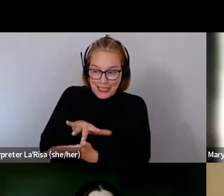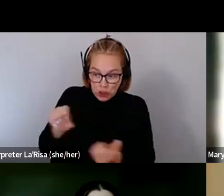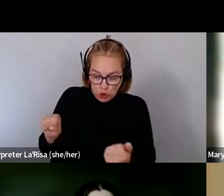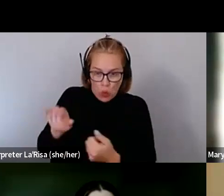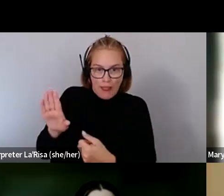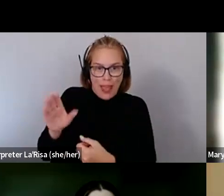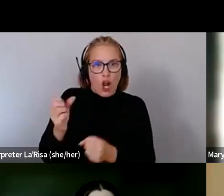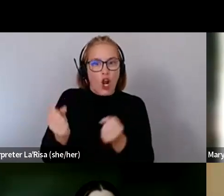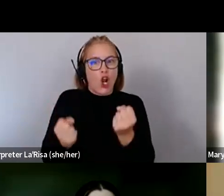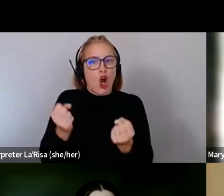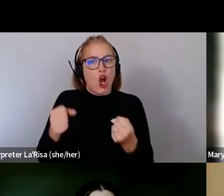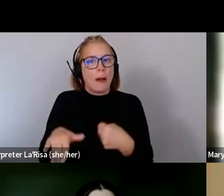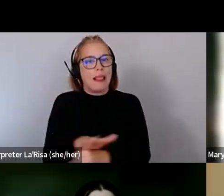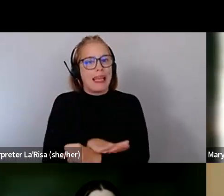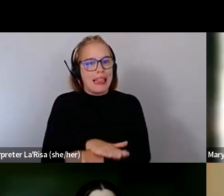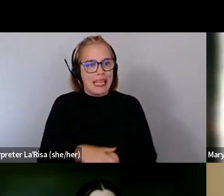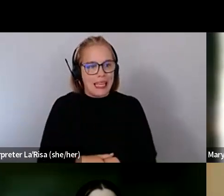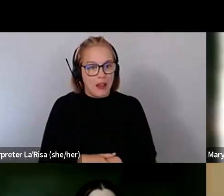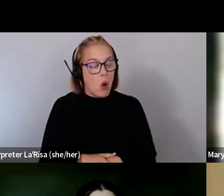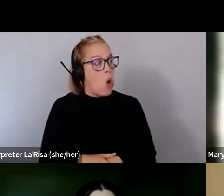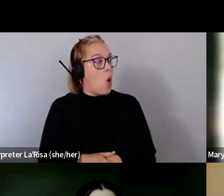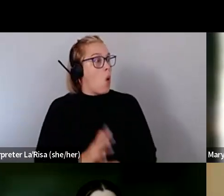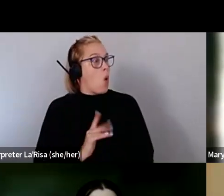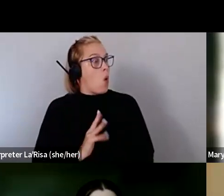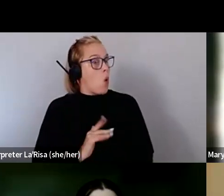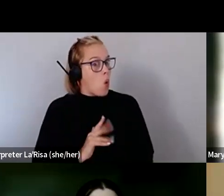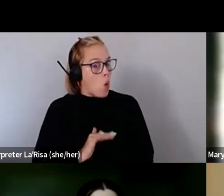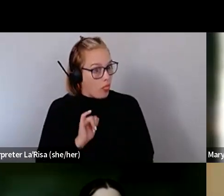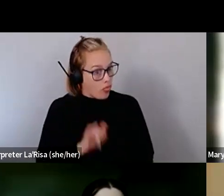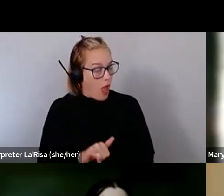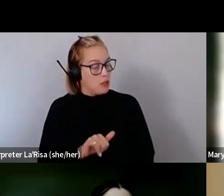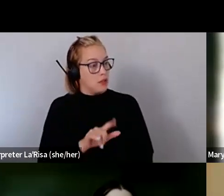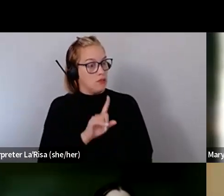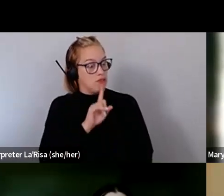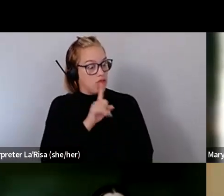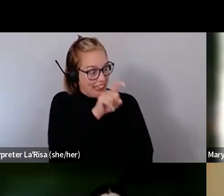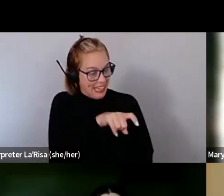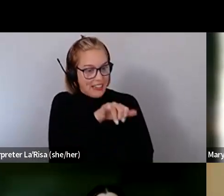on how to extract somebody who is in a modified car without hopefully